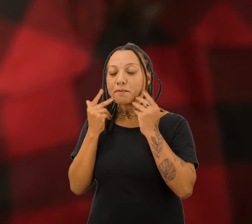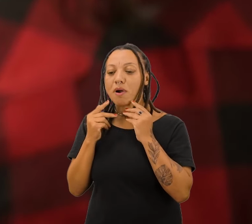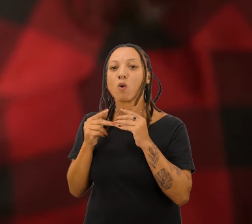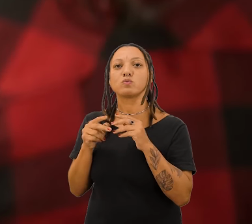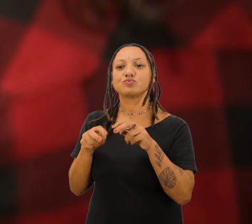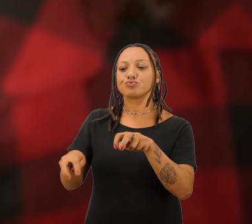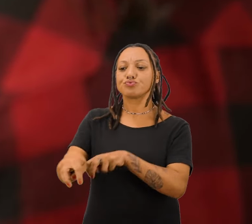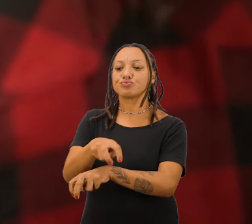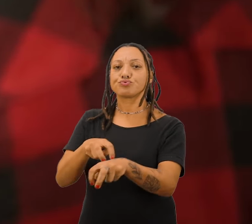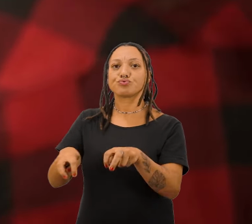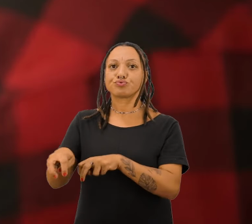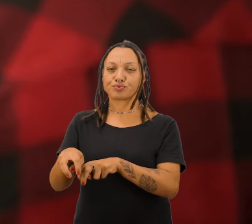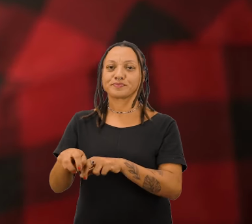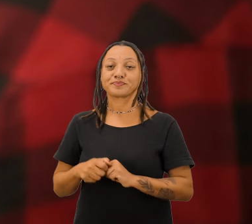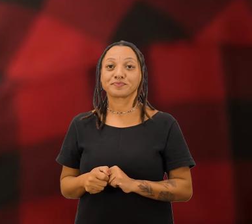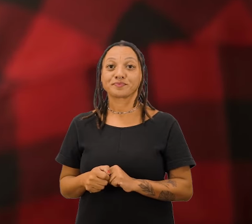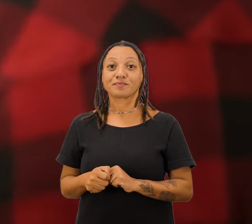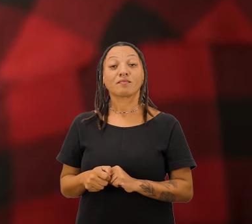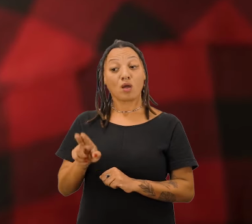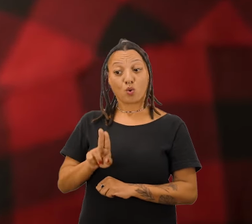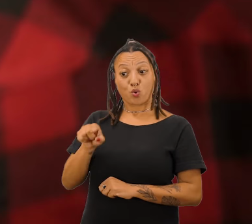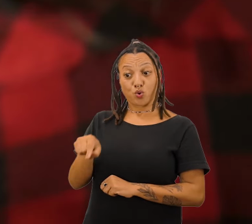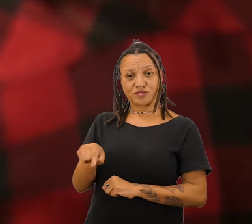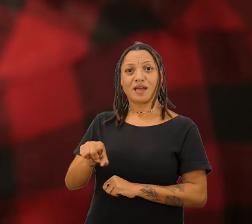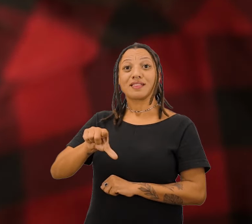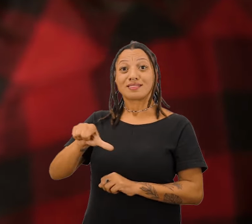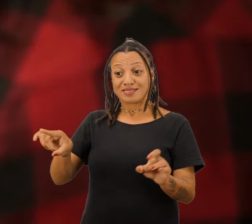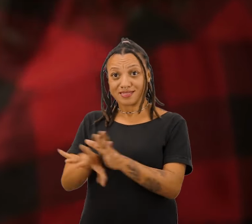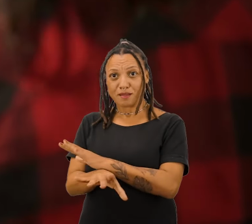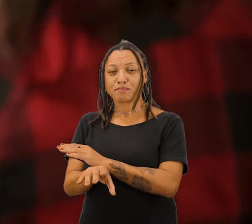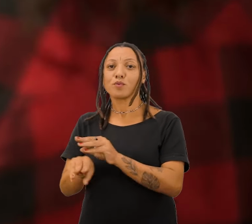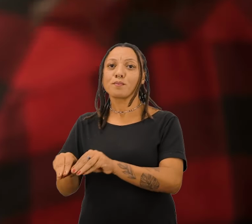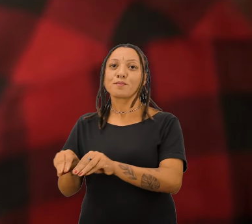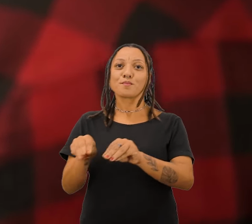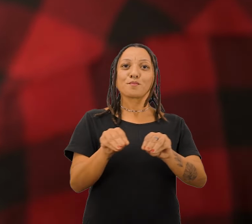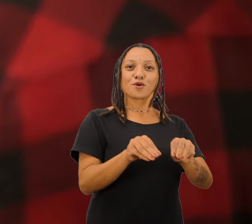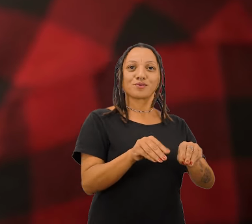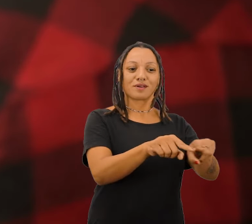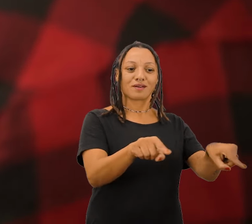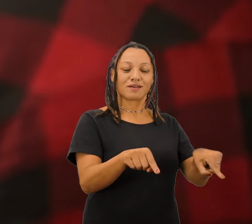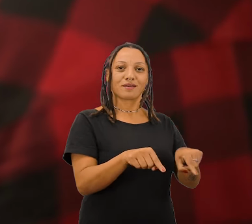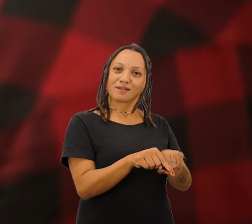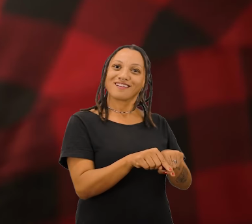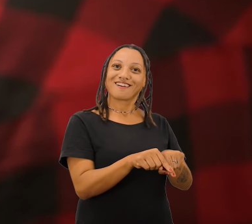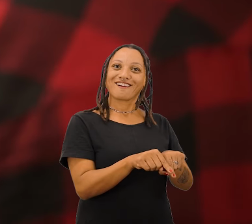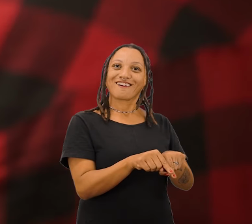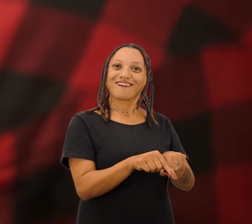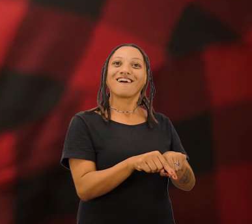and rotational pasture management. We divide the area we have into several parts and use one at a time.